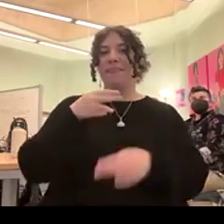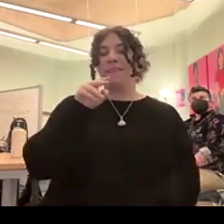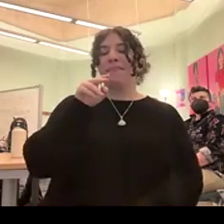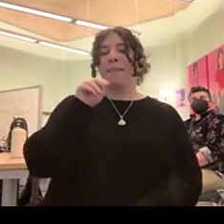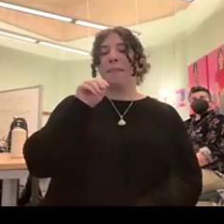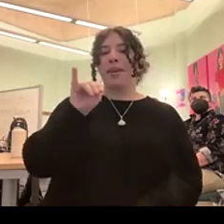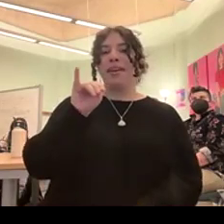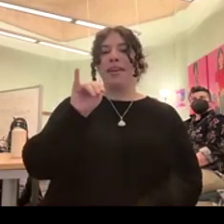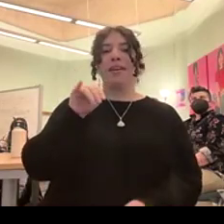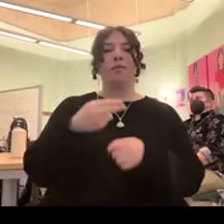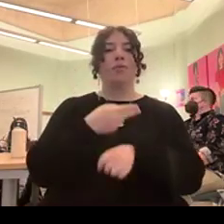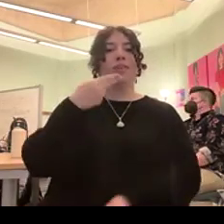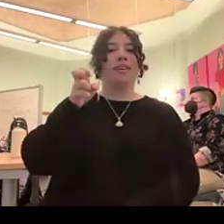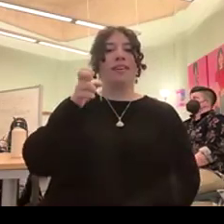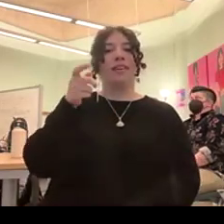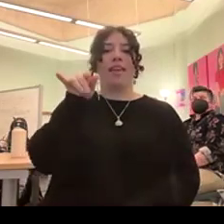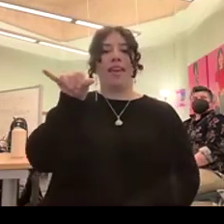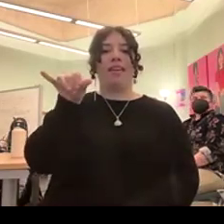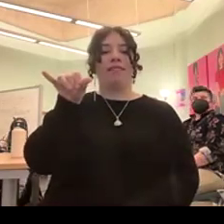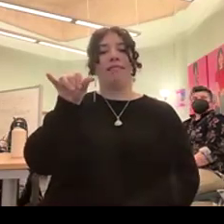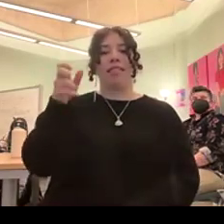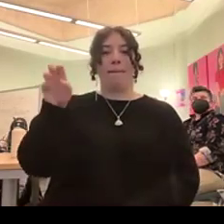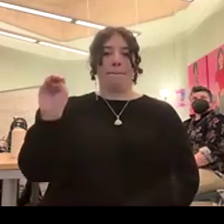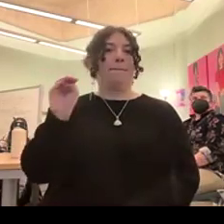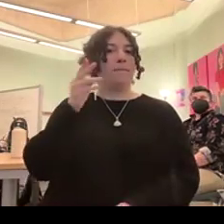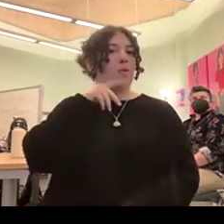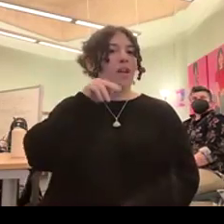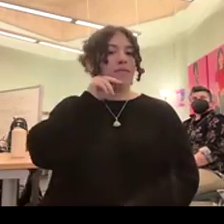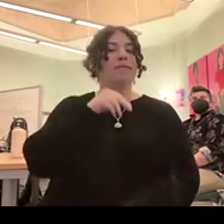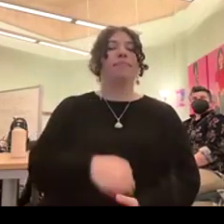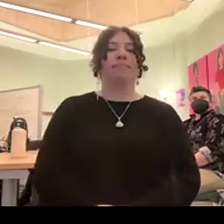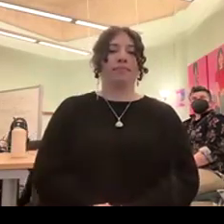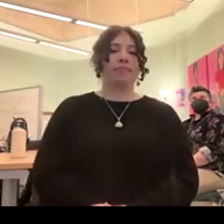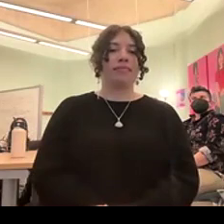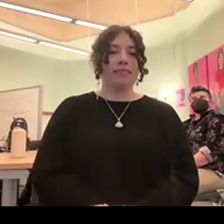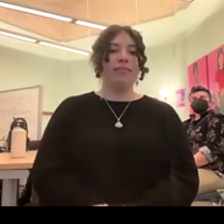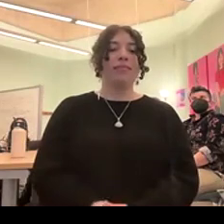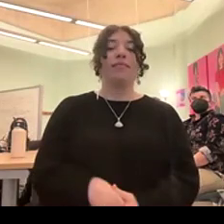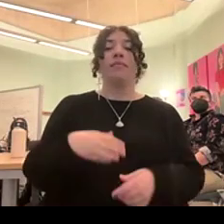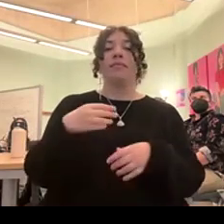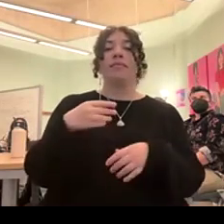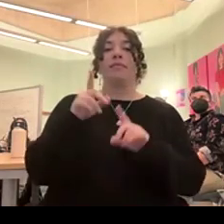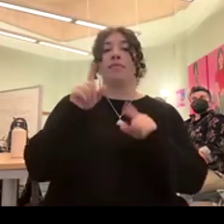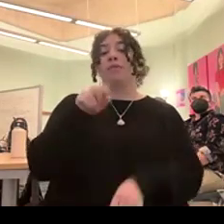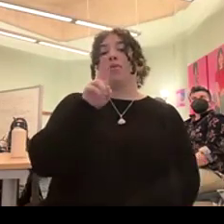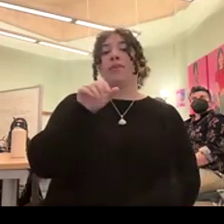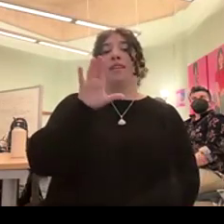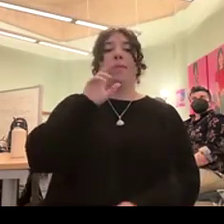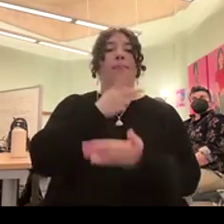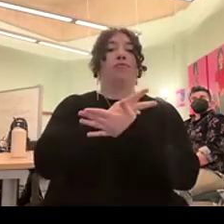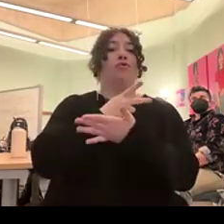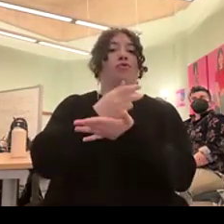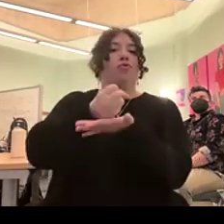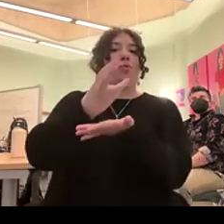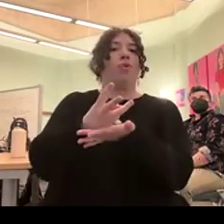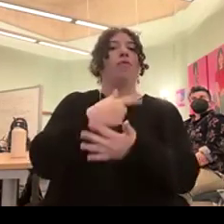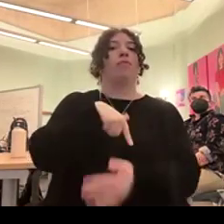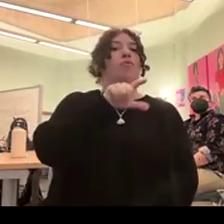Hi everyone, my name is Mi. I use he/him or they/them pronouns. I was at UIC for my Master's